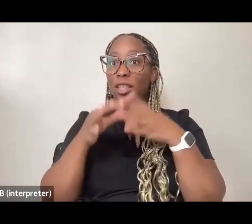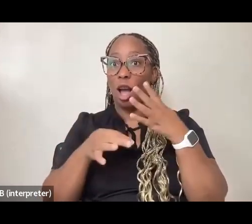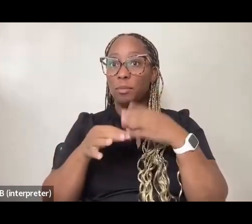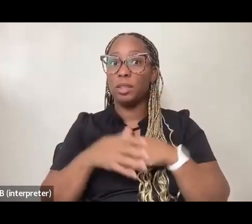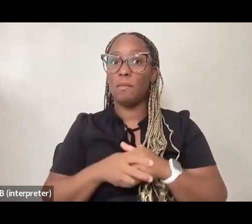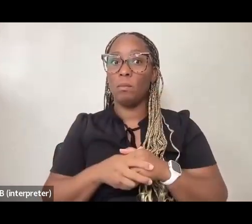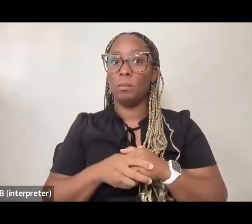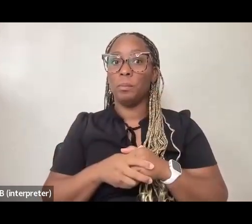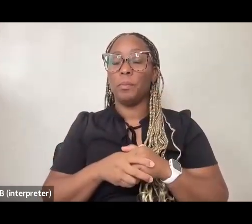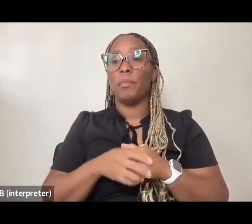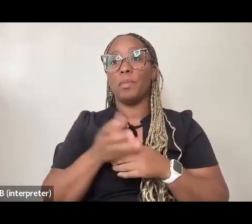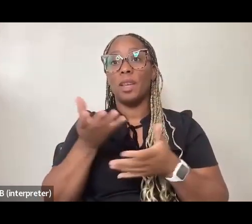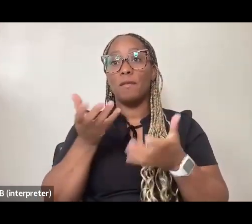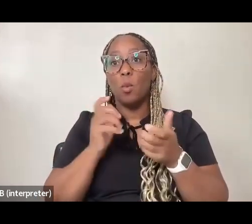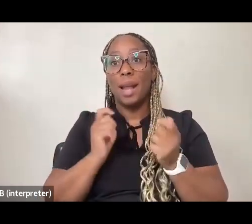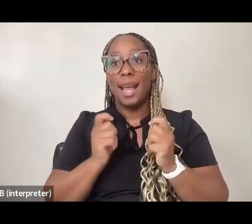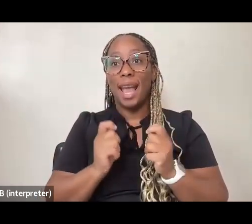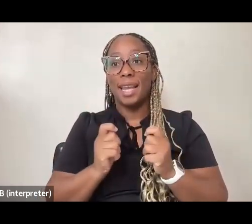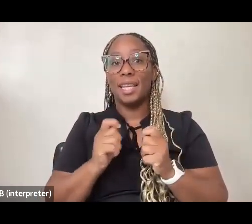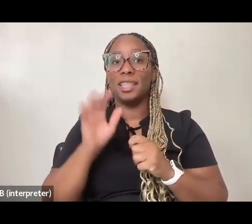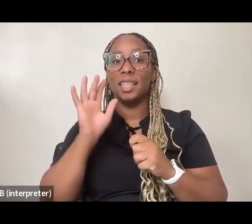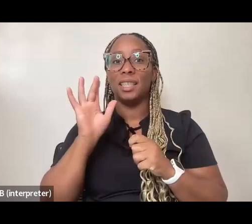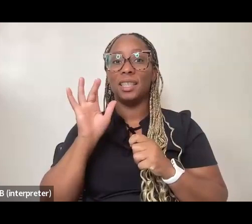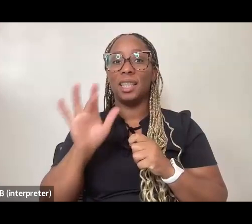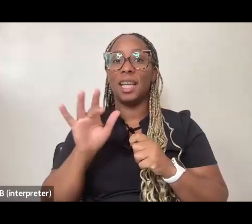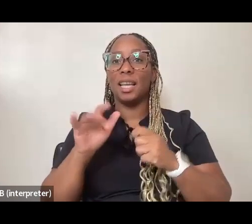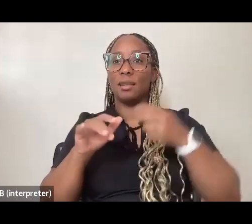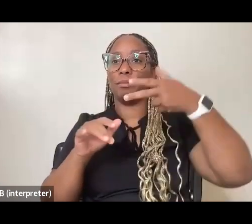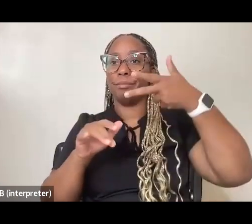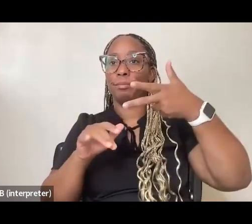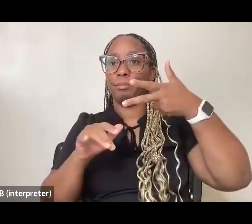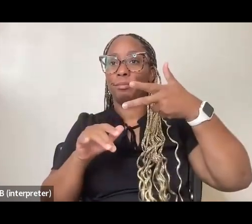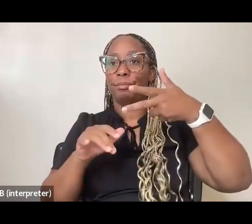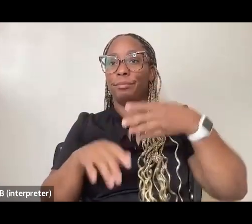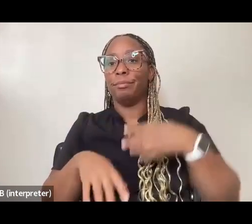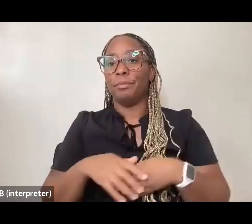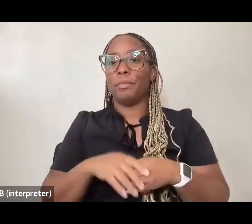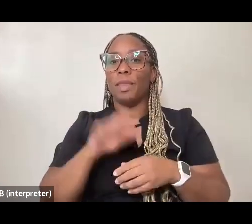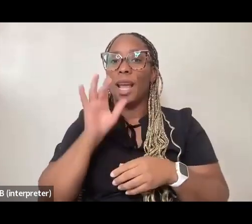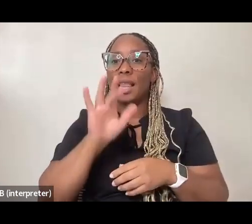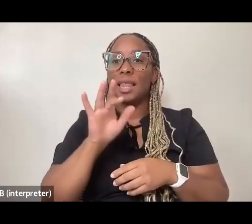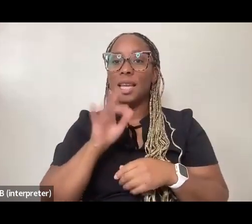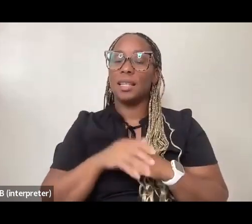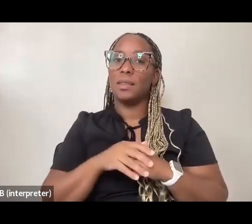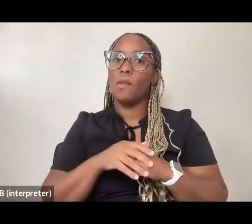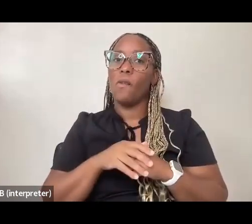To edit those, all you do is click the three vertical dots and select edIT. You can start reviewing your